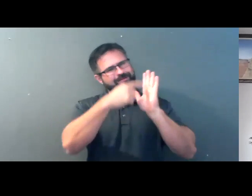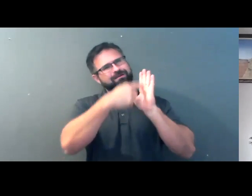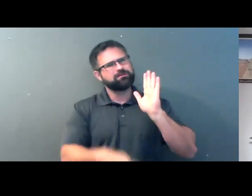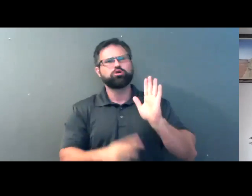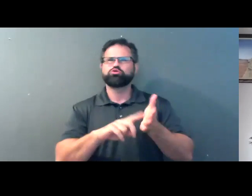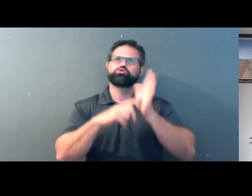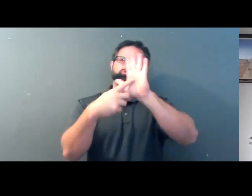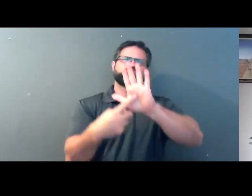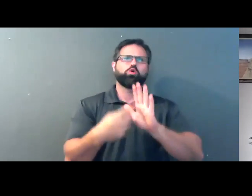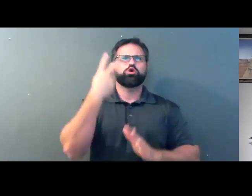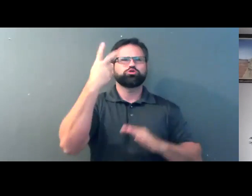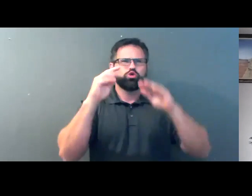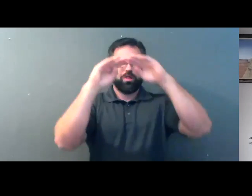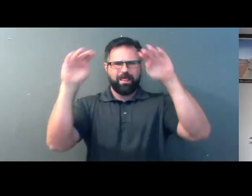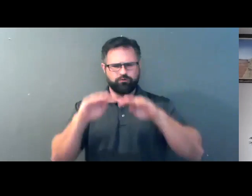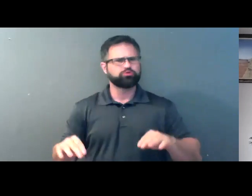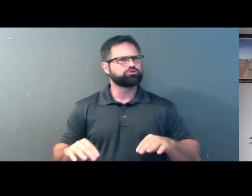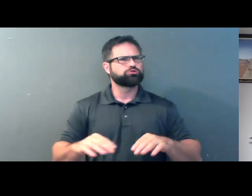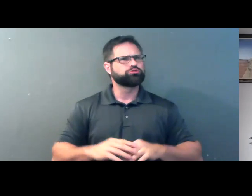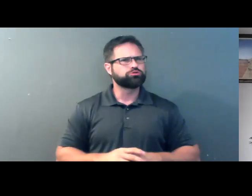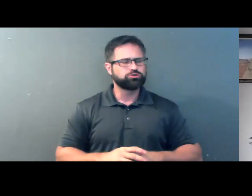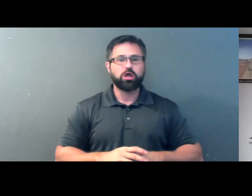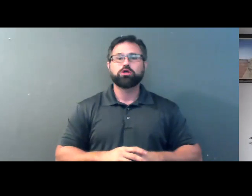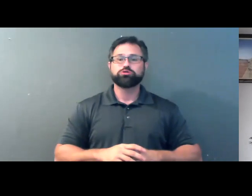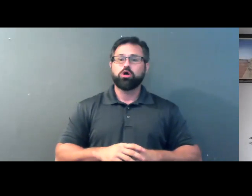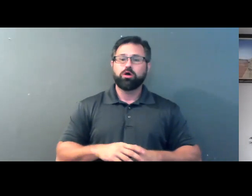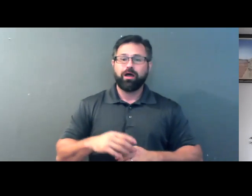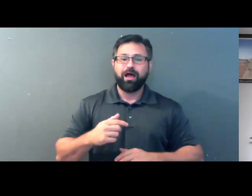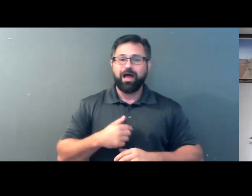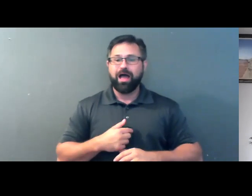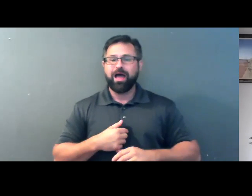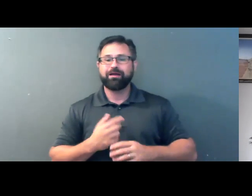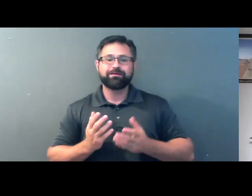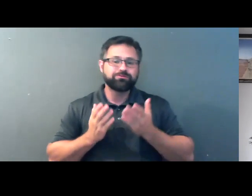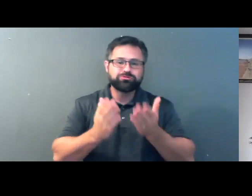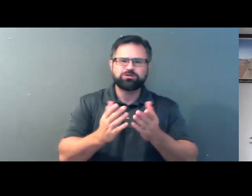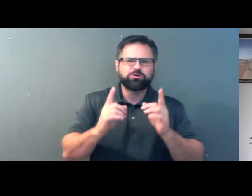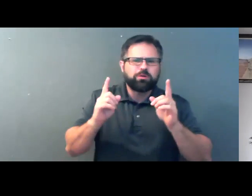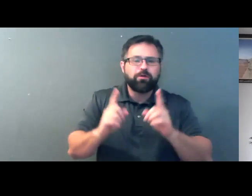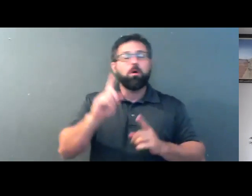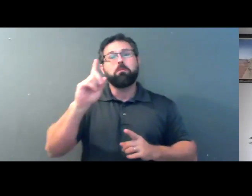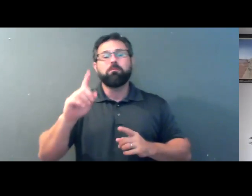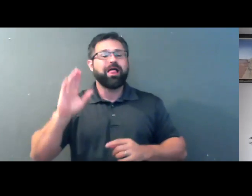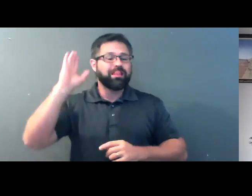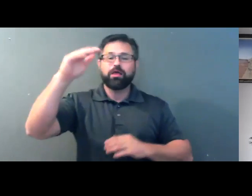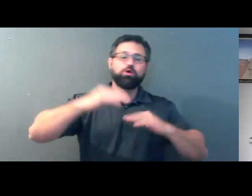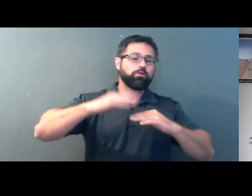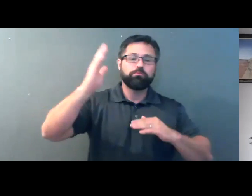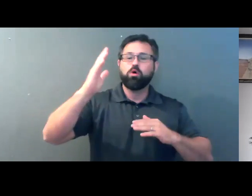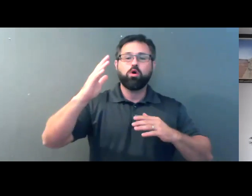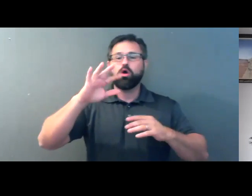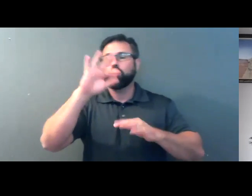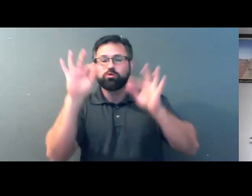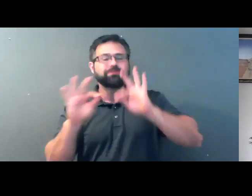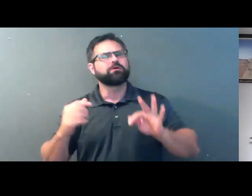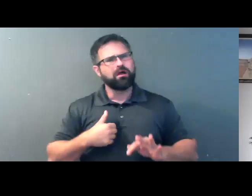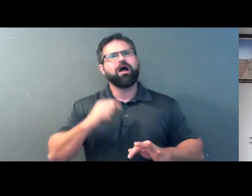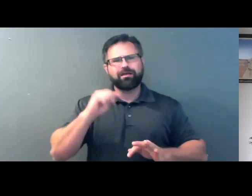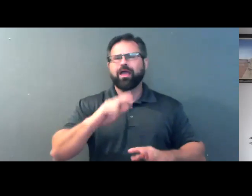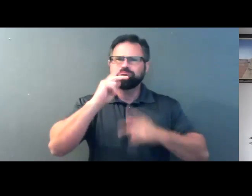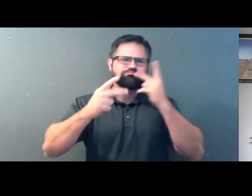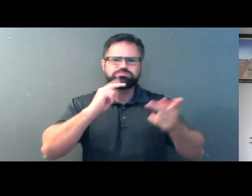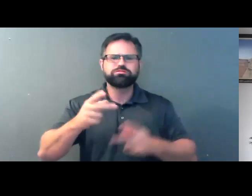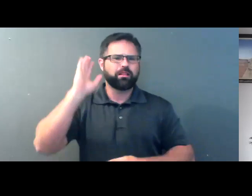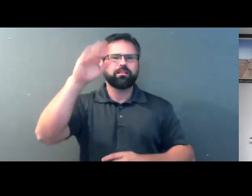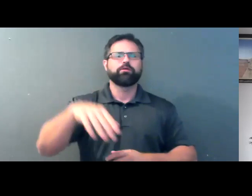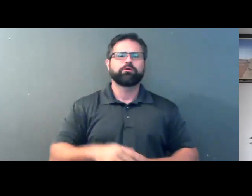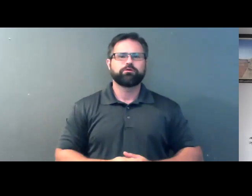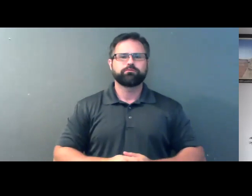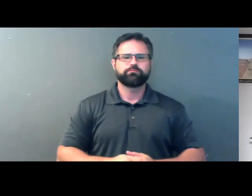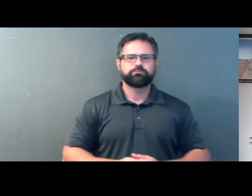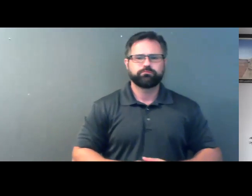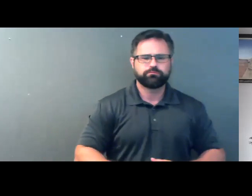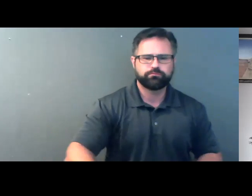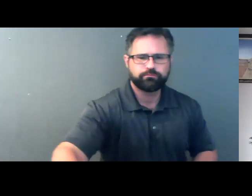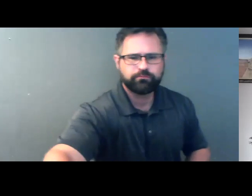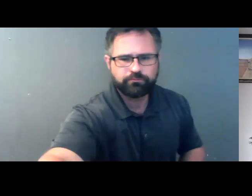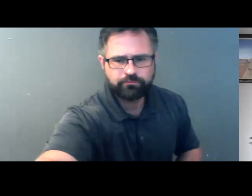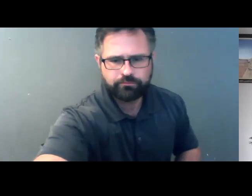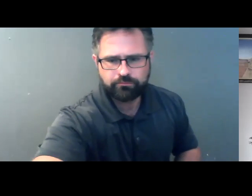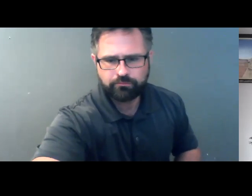a very brief introduction but i'm happy to answer any follow-up questions around that